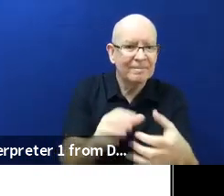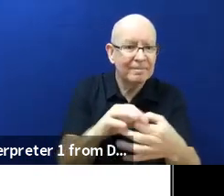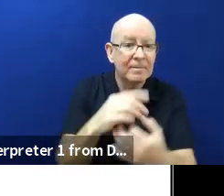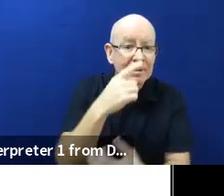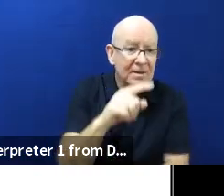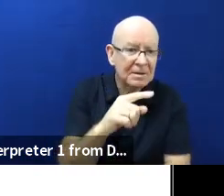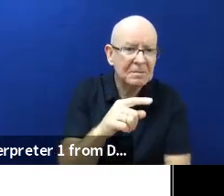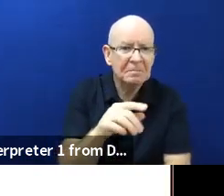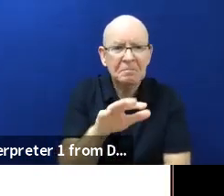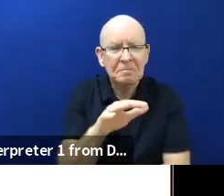Next please.